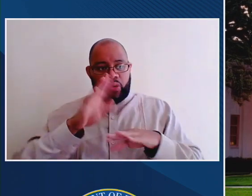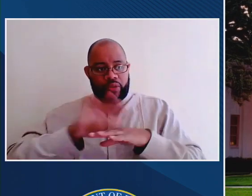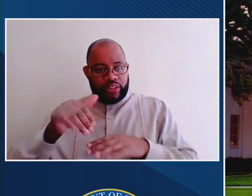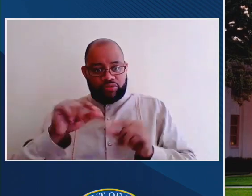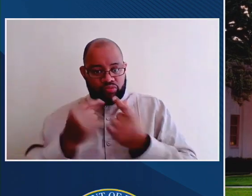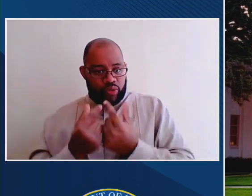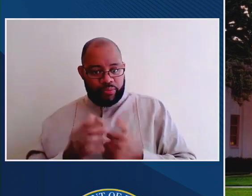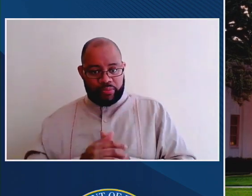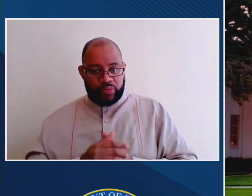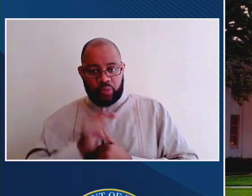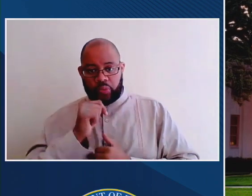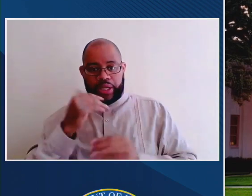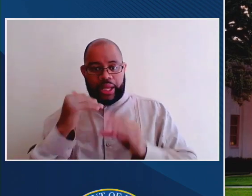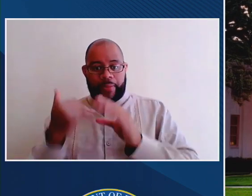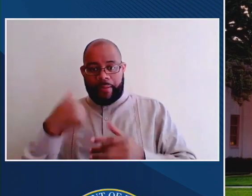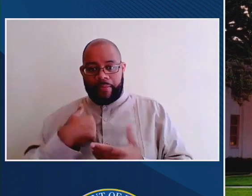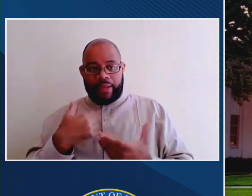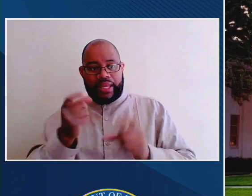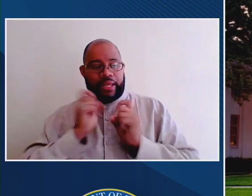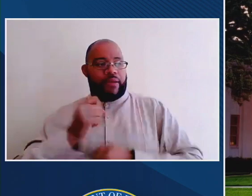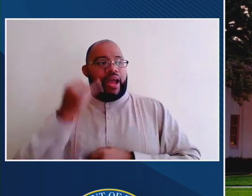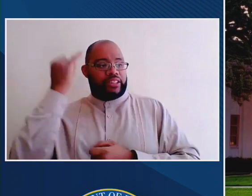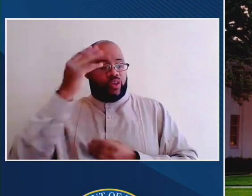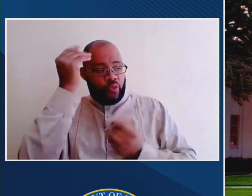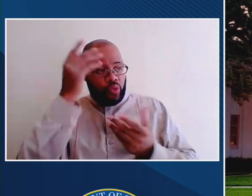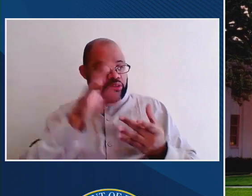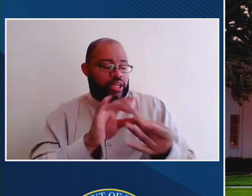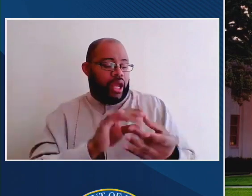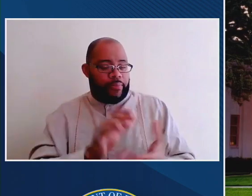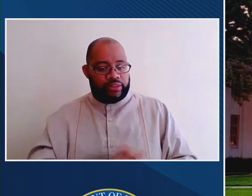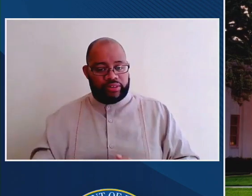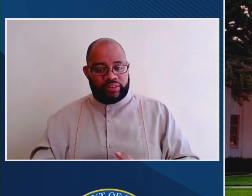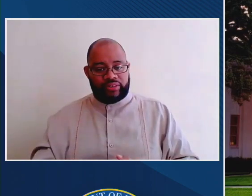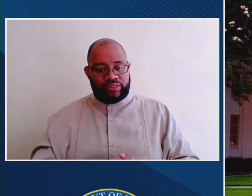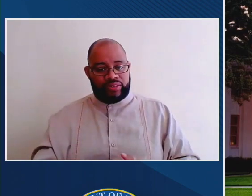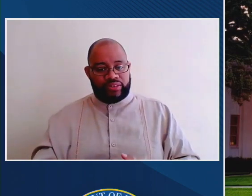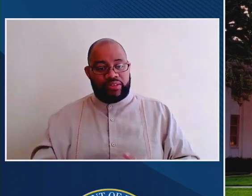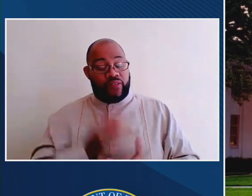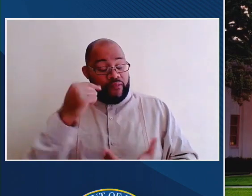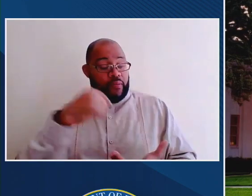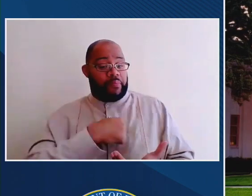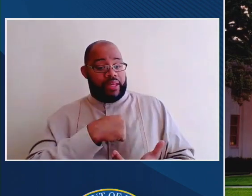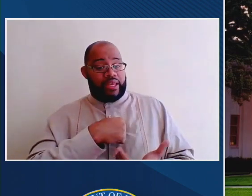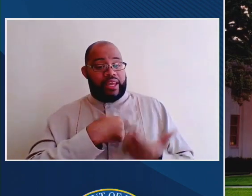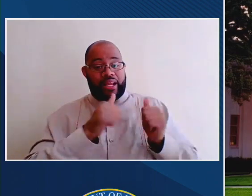are emailing me, give me ideas, thoughts and comments. So at the end of the day, for me, anyone can feel passionate about